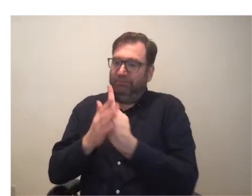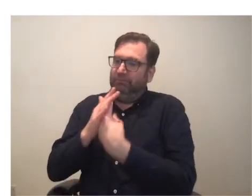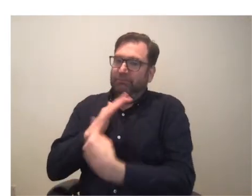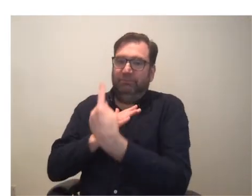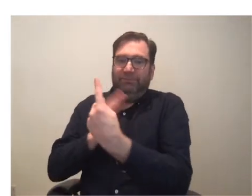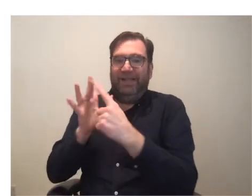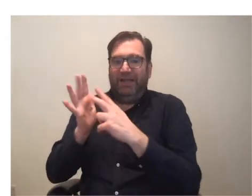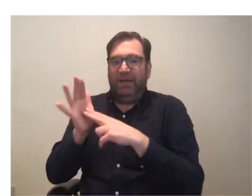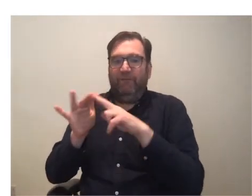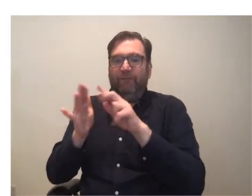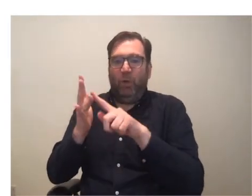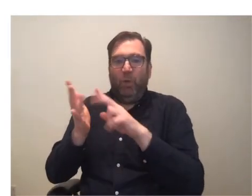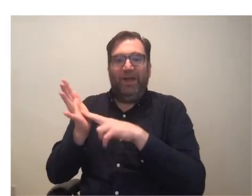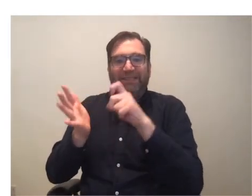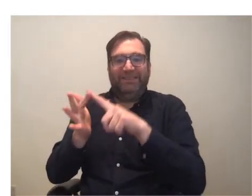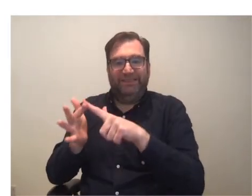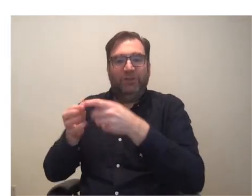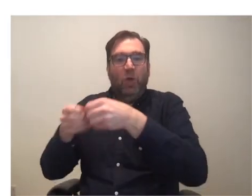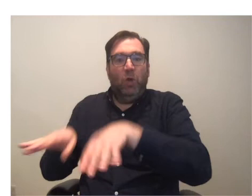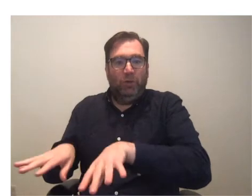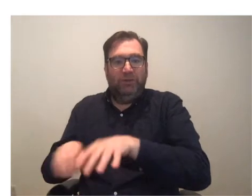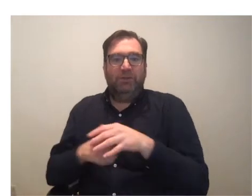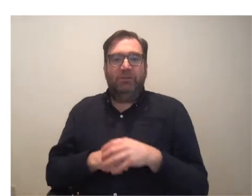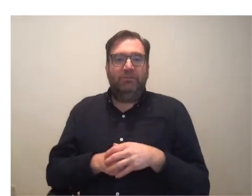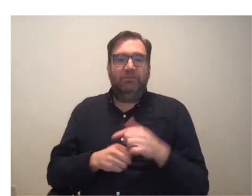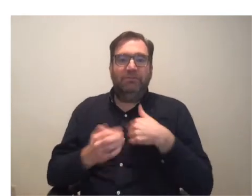and a single-instance InfoNCE loss.